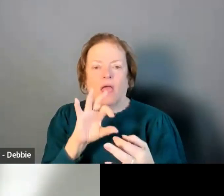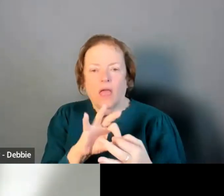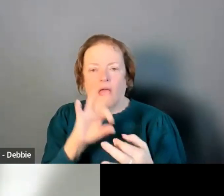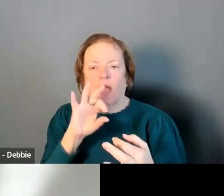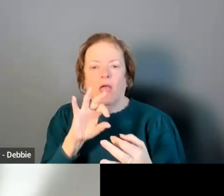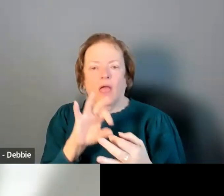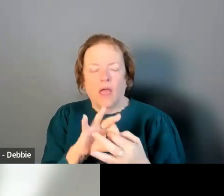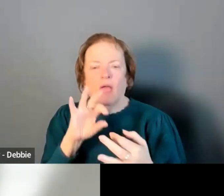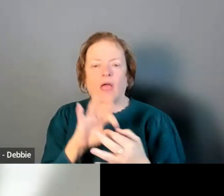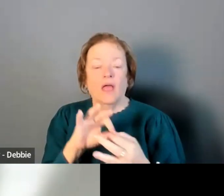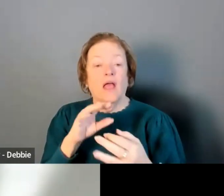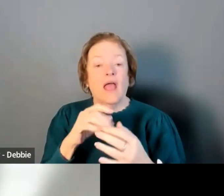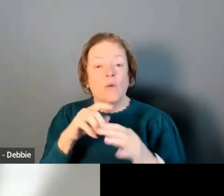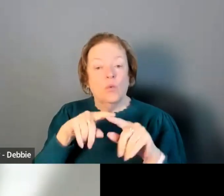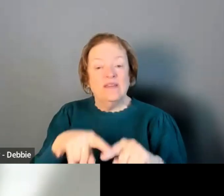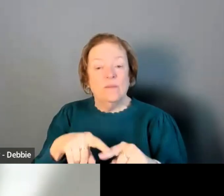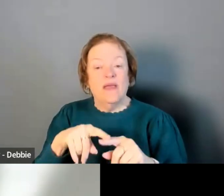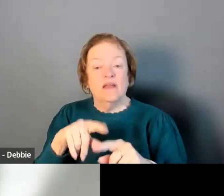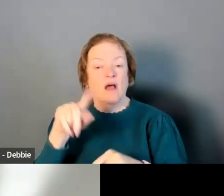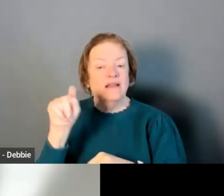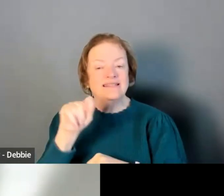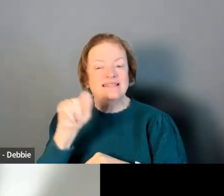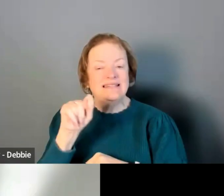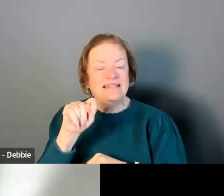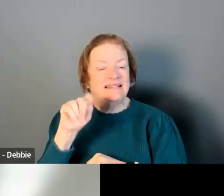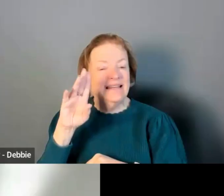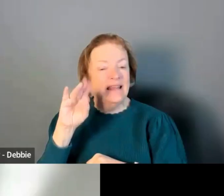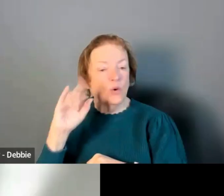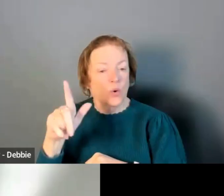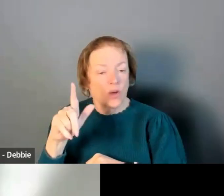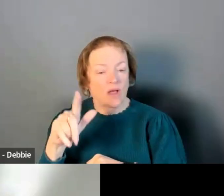for instance, some of our CI kids, we have to depend on telecoil.